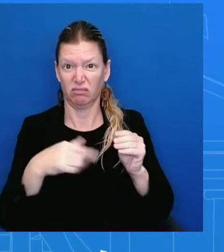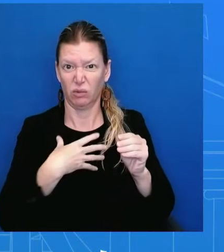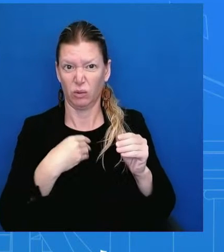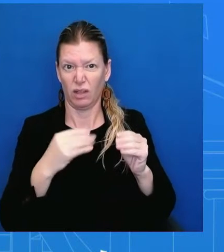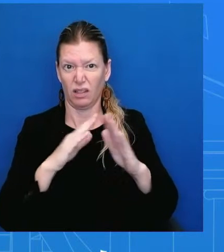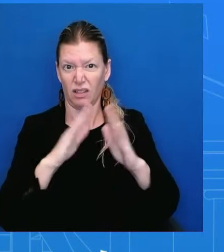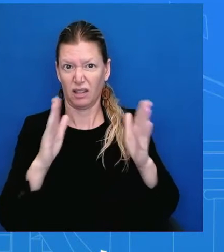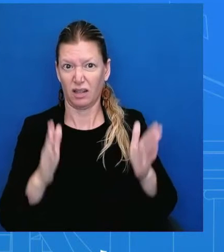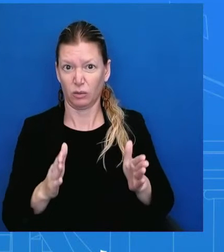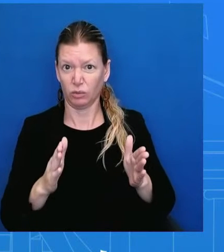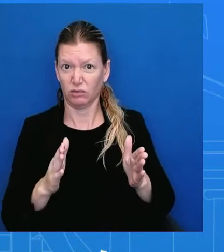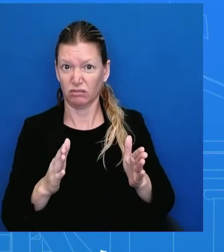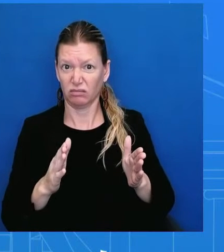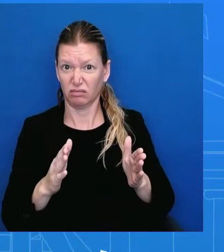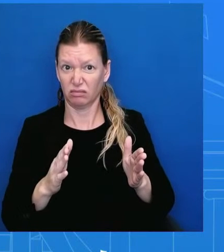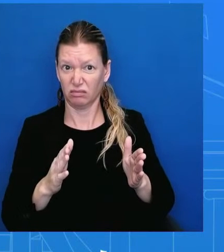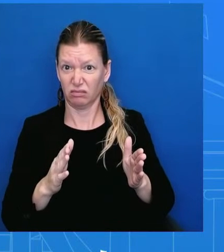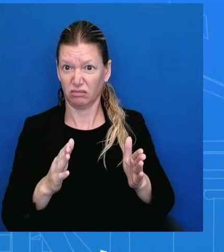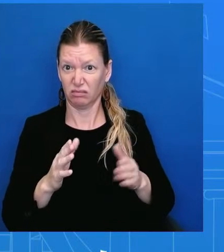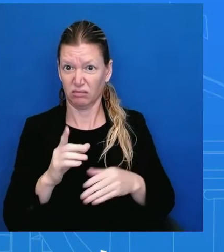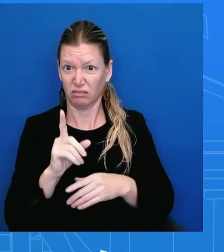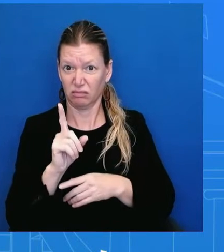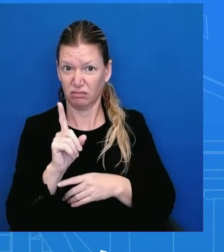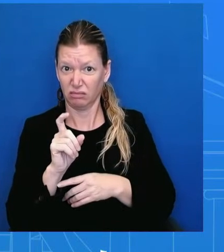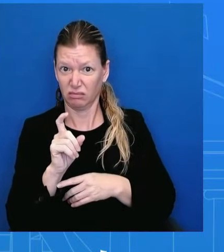how do you work to do an image change or --